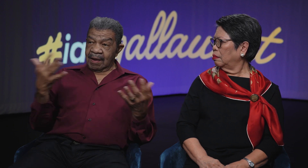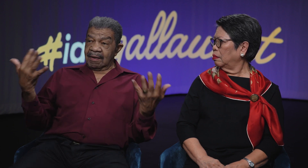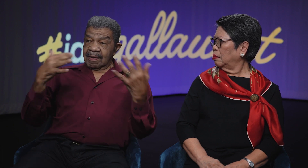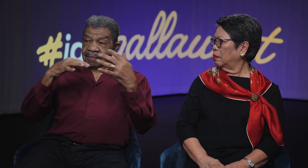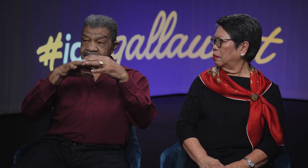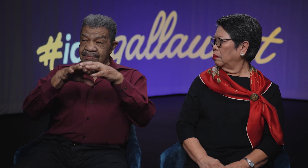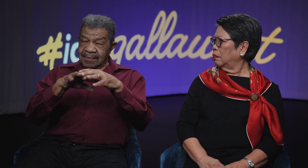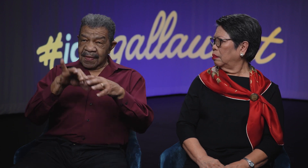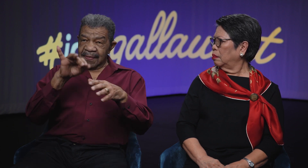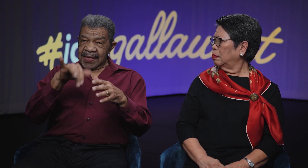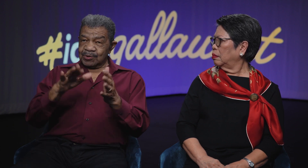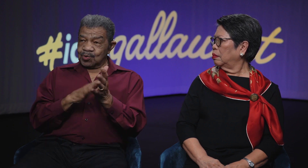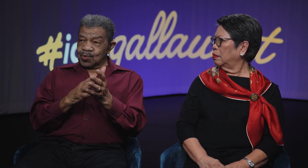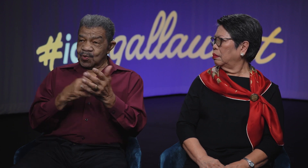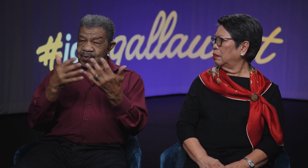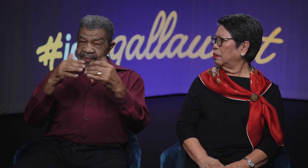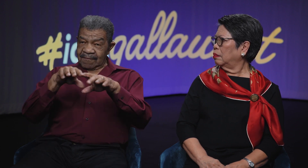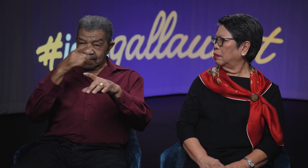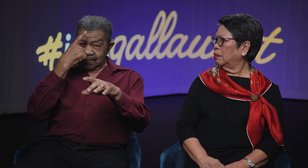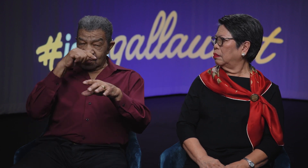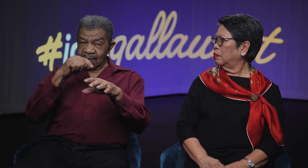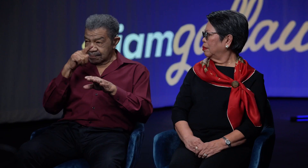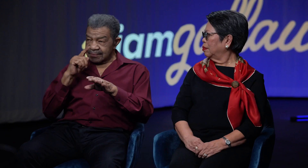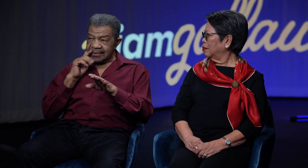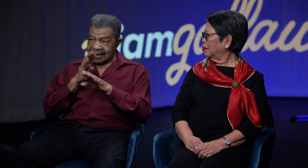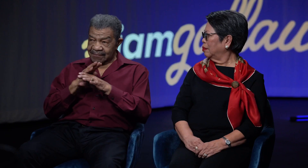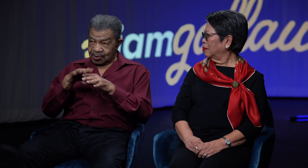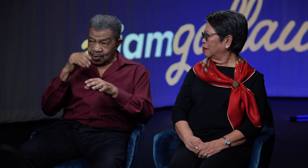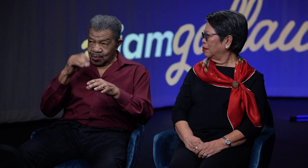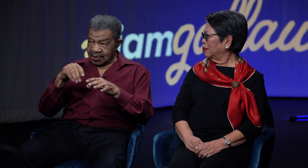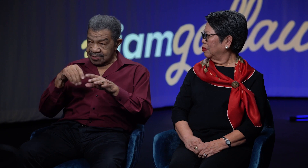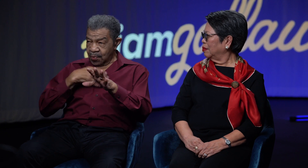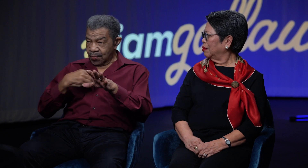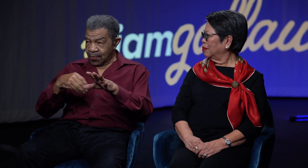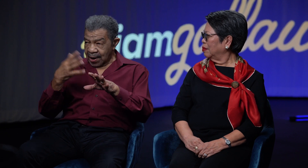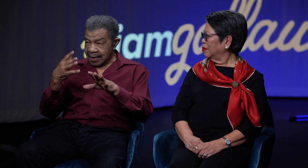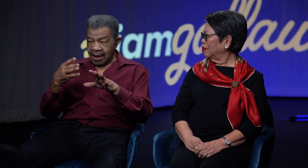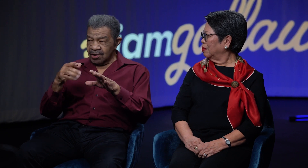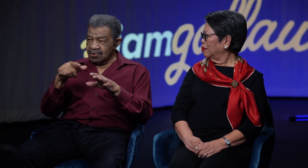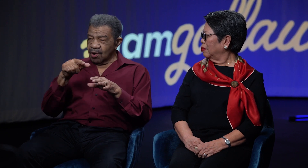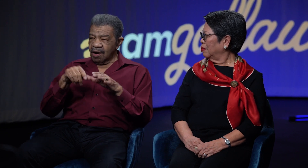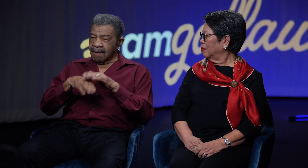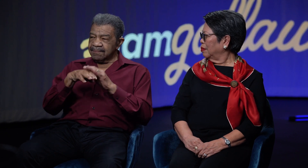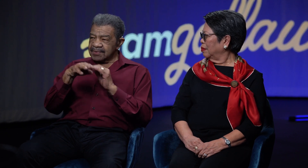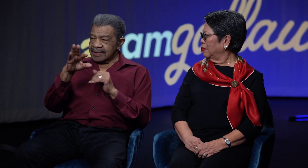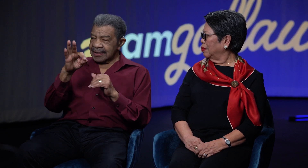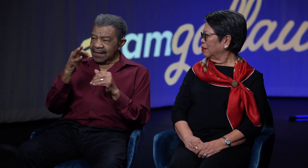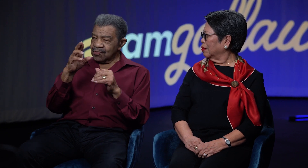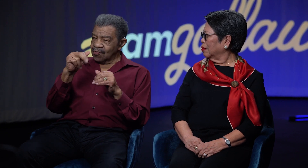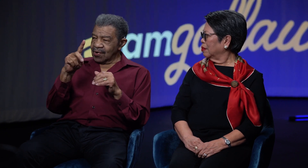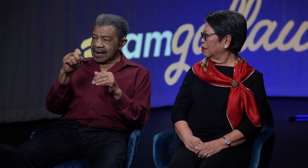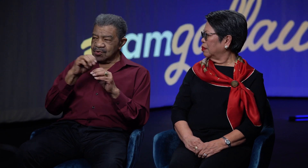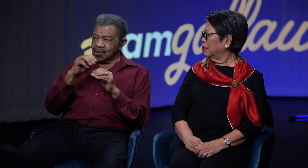After integration, the school for white deaf students only went up to 9th grade,